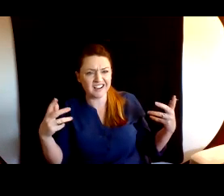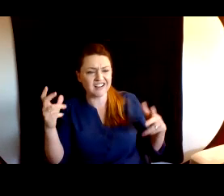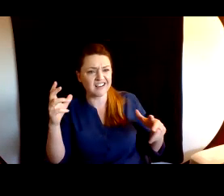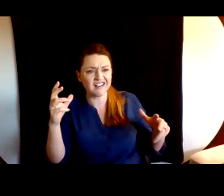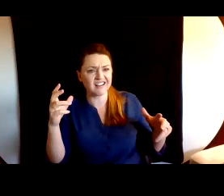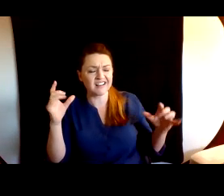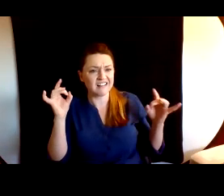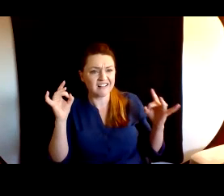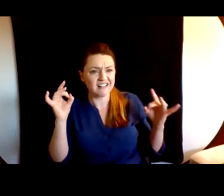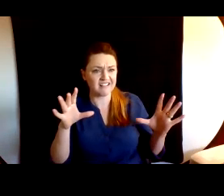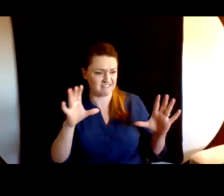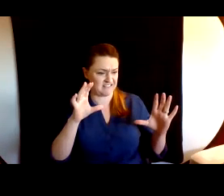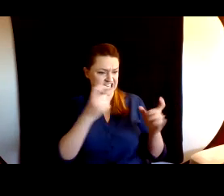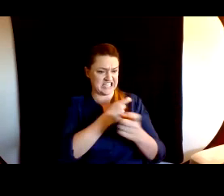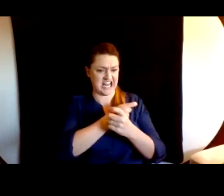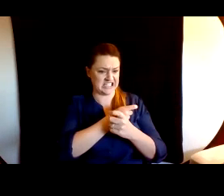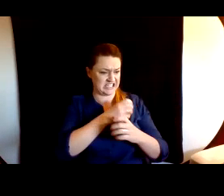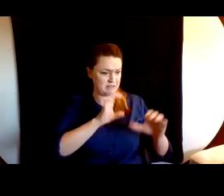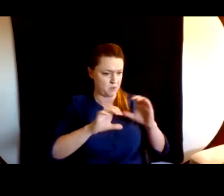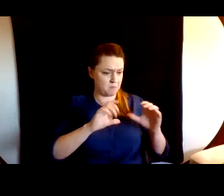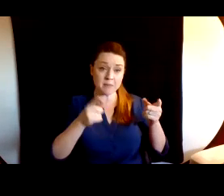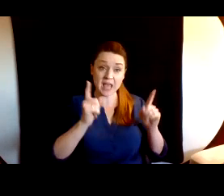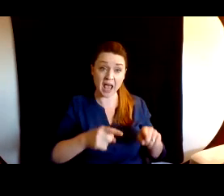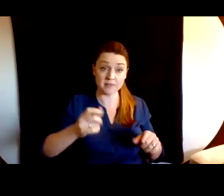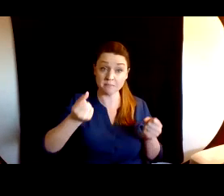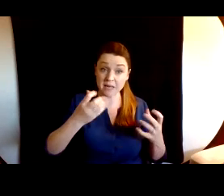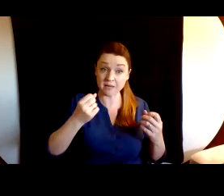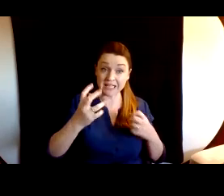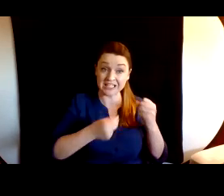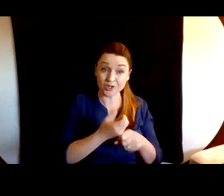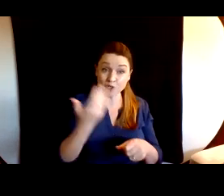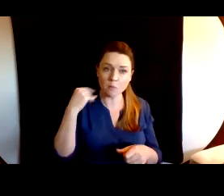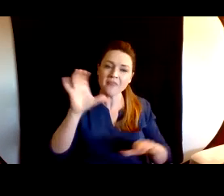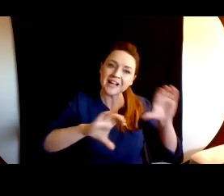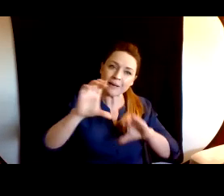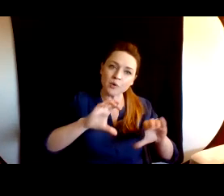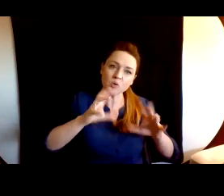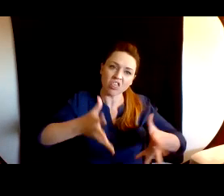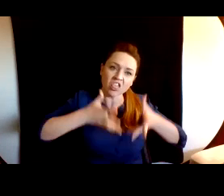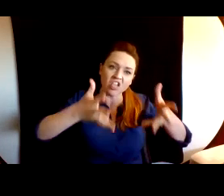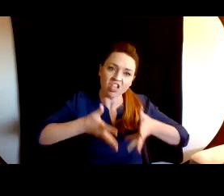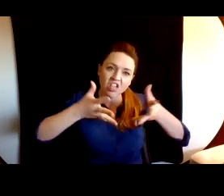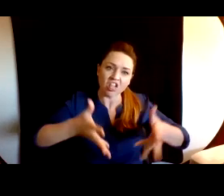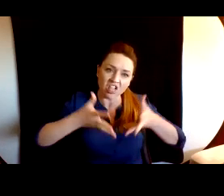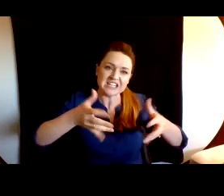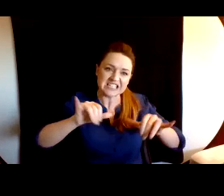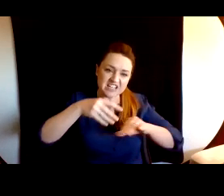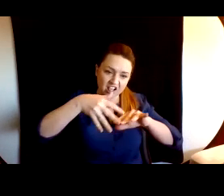may have been active years and years ago, but the chemicals are still actively engaged in the ground. It can still cause harm.